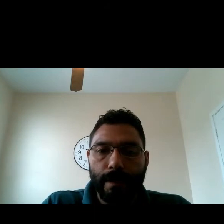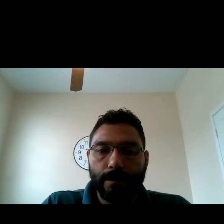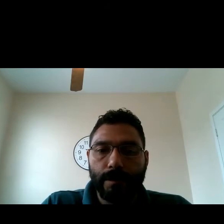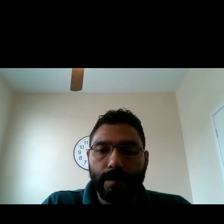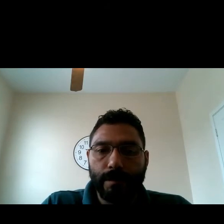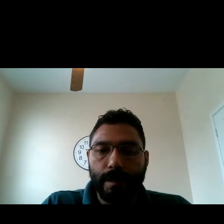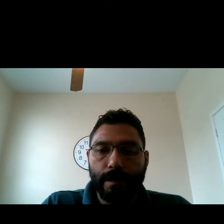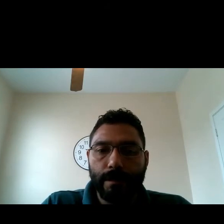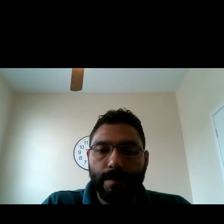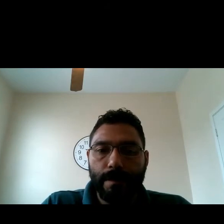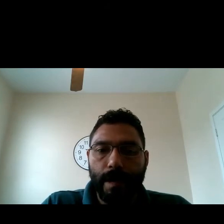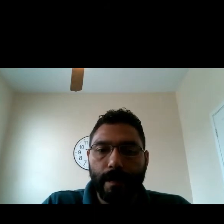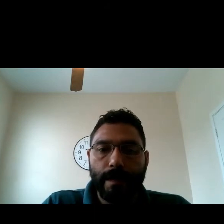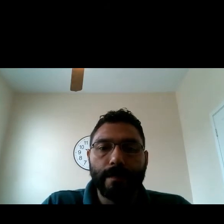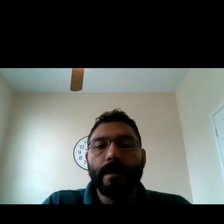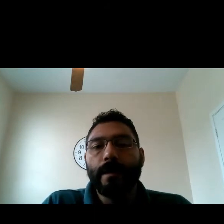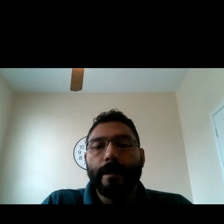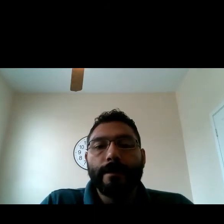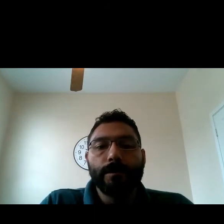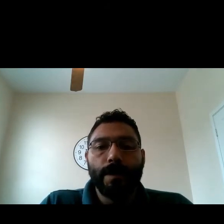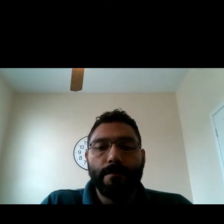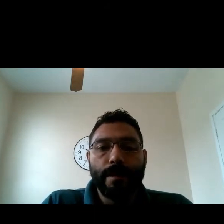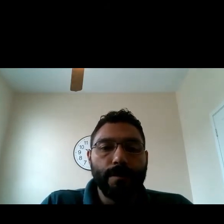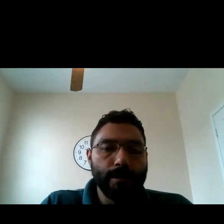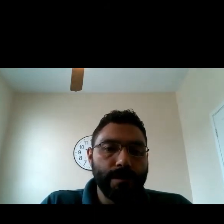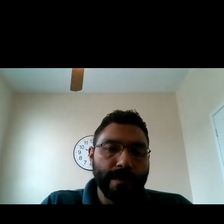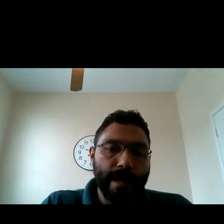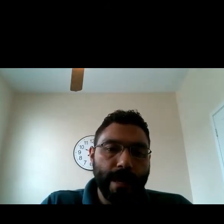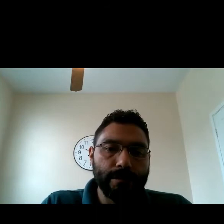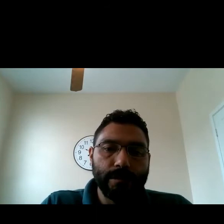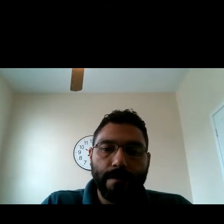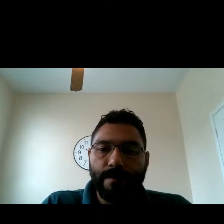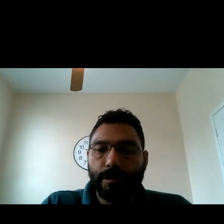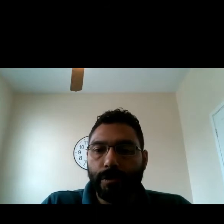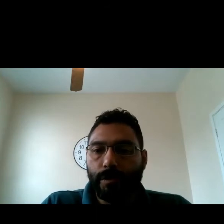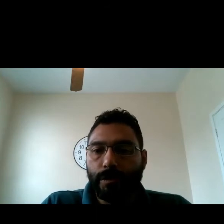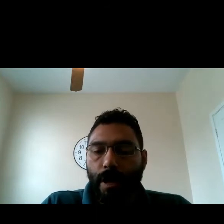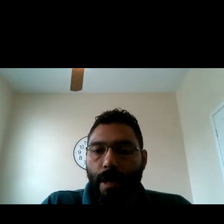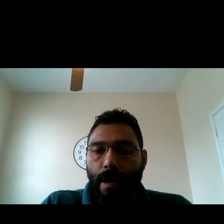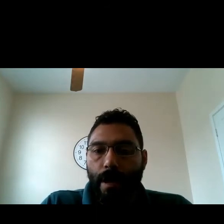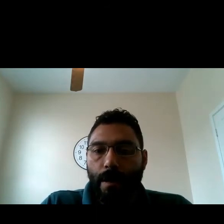with disabilities are not being violated. So, we have an education team that handles those type of issues.